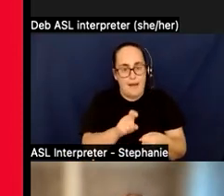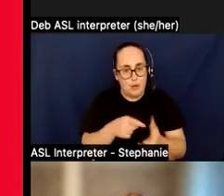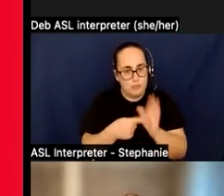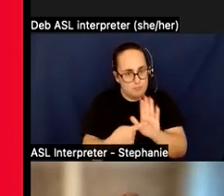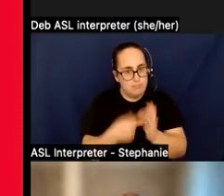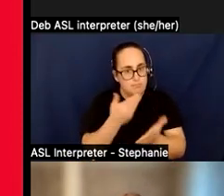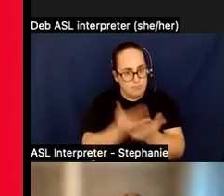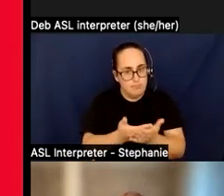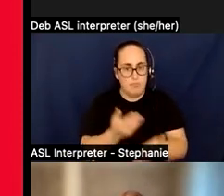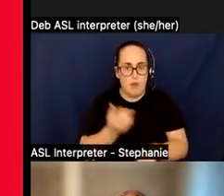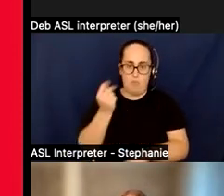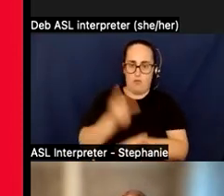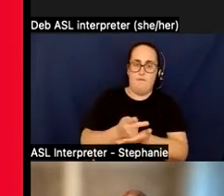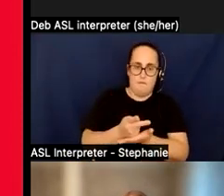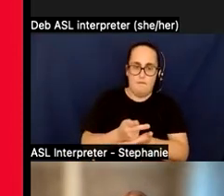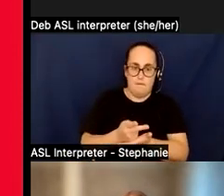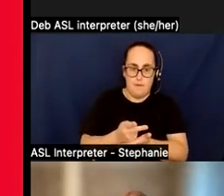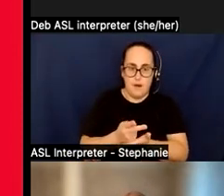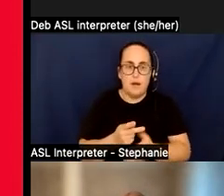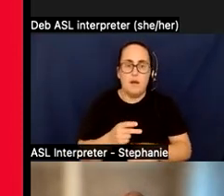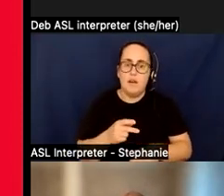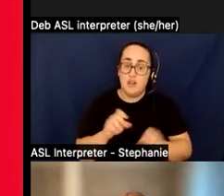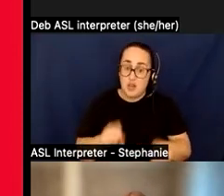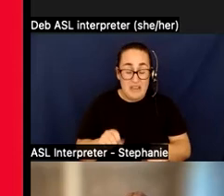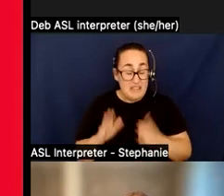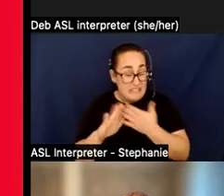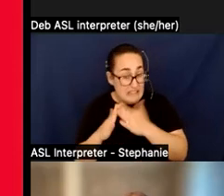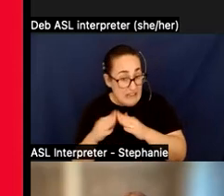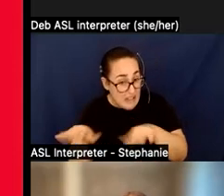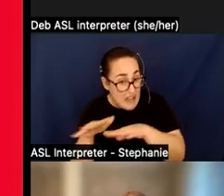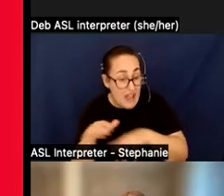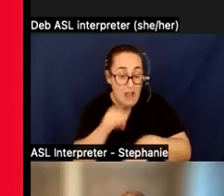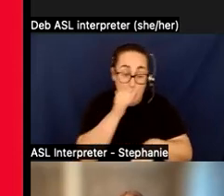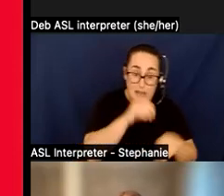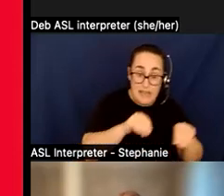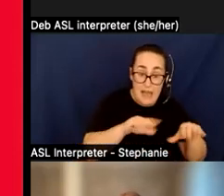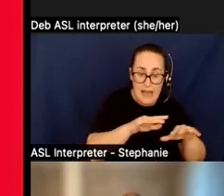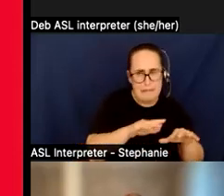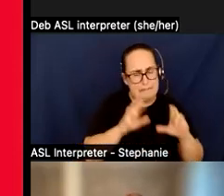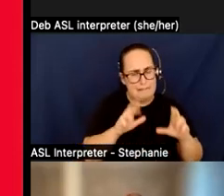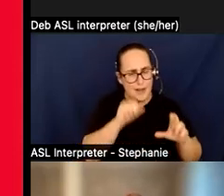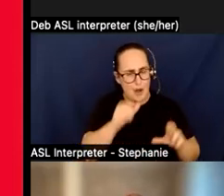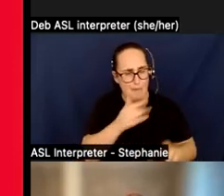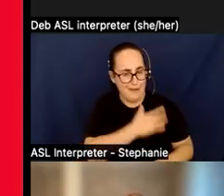or hopefully not provincial land. Sculptures or works who is requiring engineering will